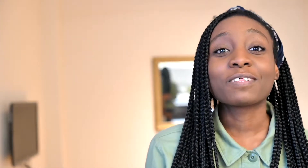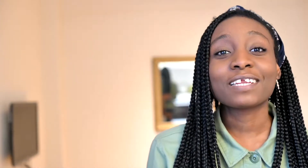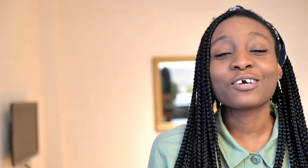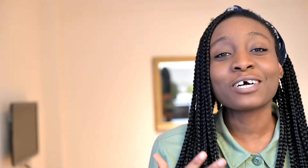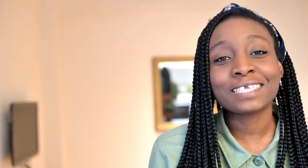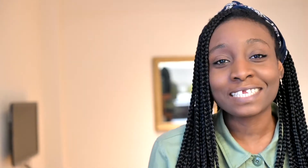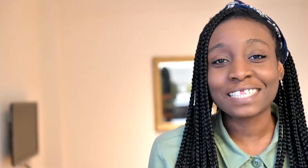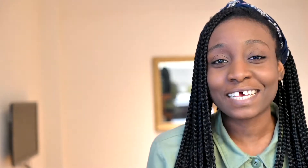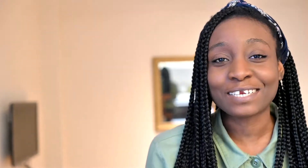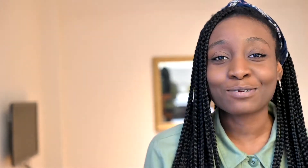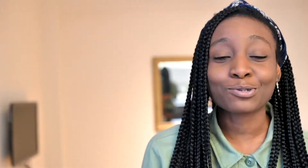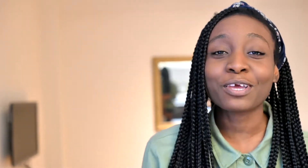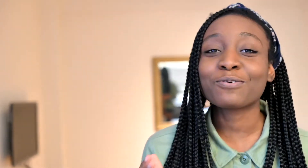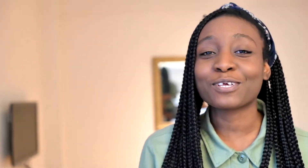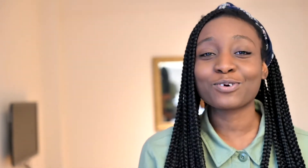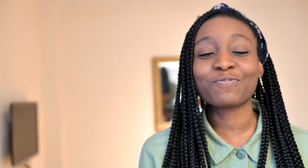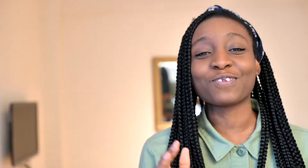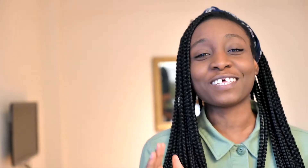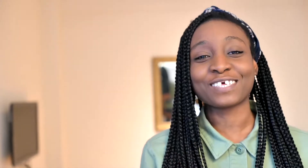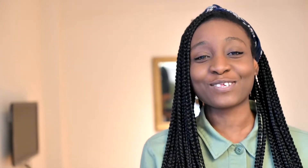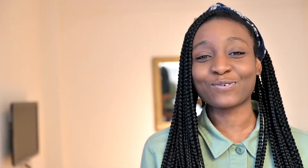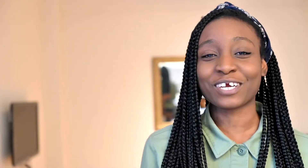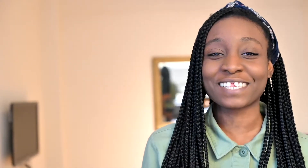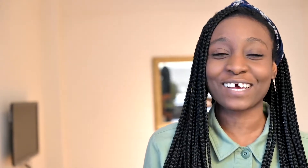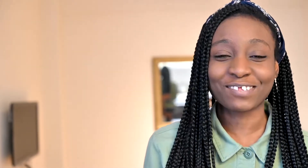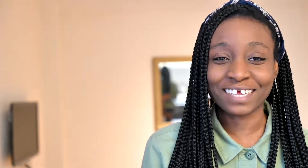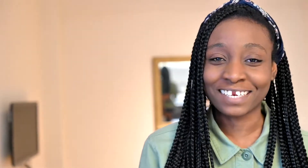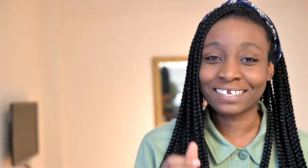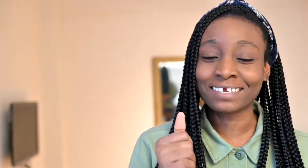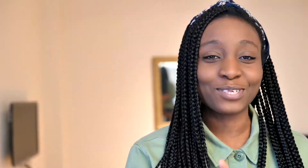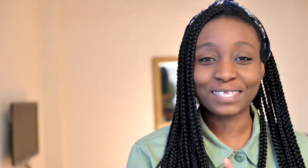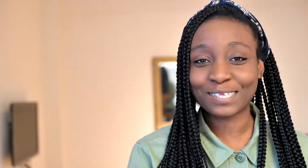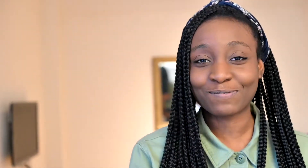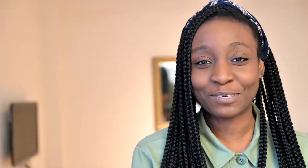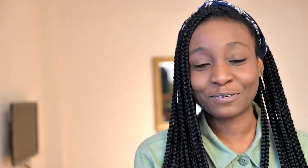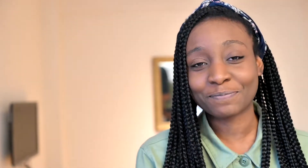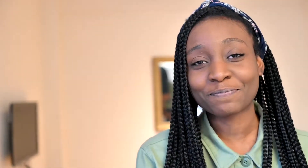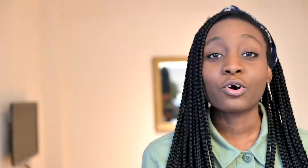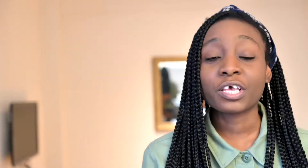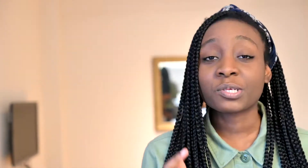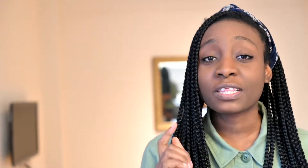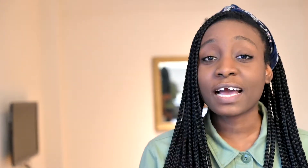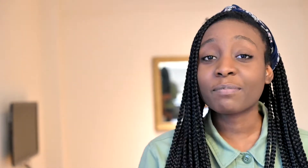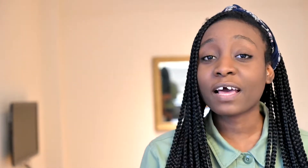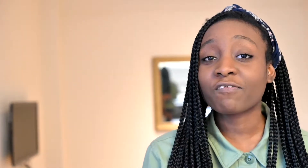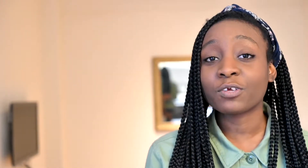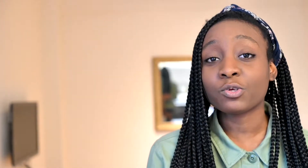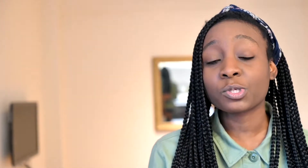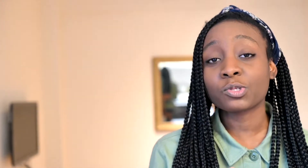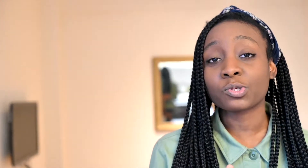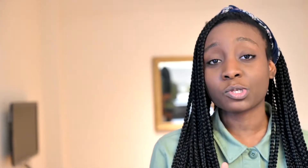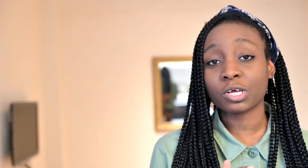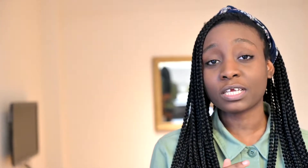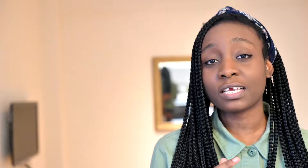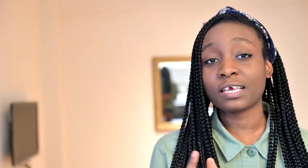but then it got deleted, so anyways hopefully, this works out and you see this video. Okay so the app that I've been using to study